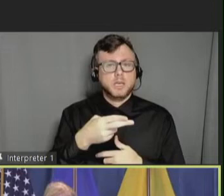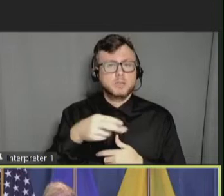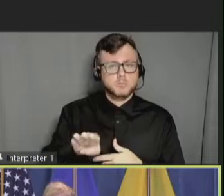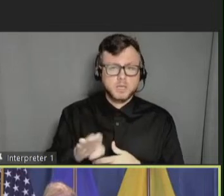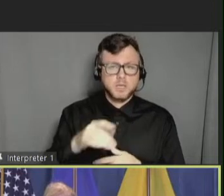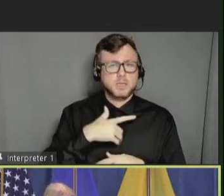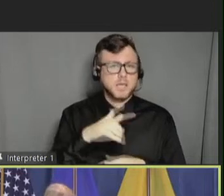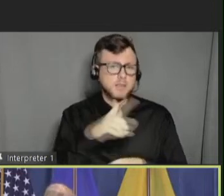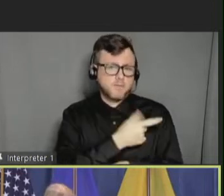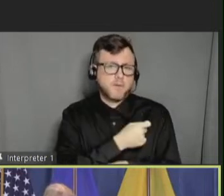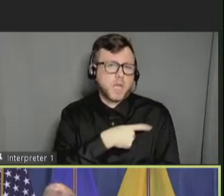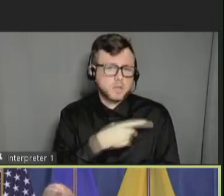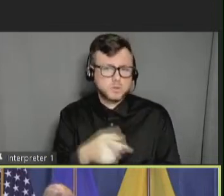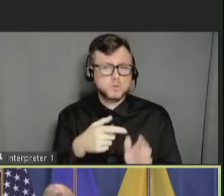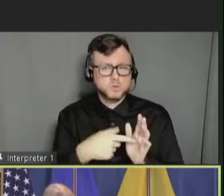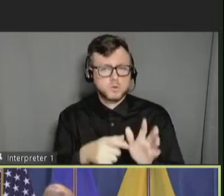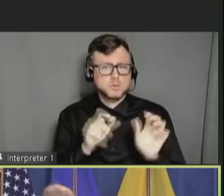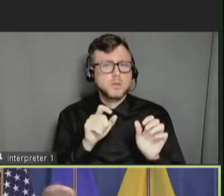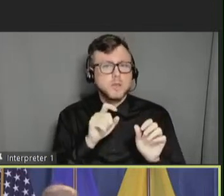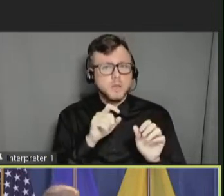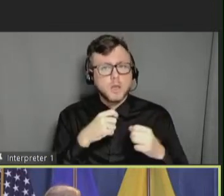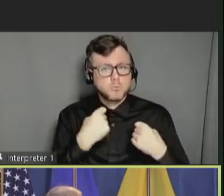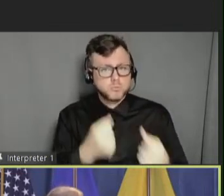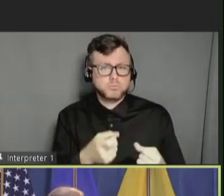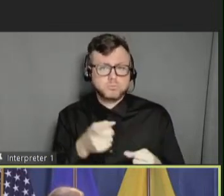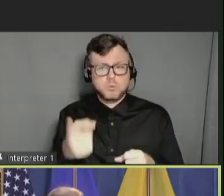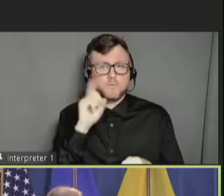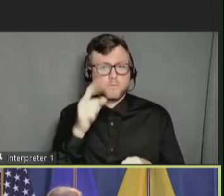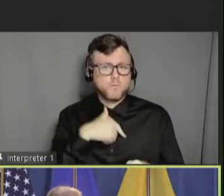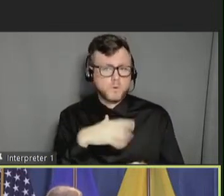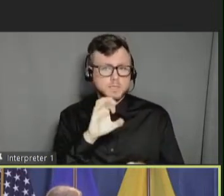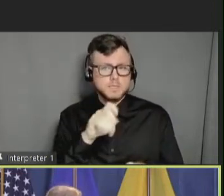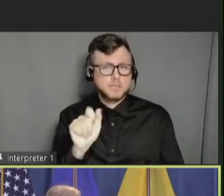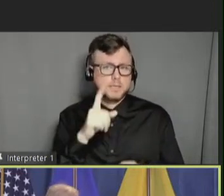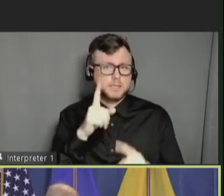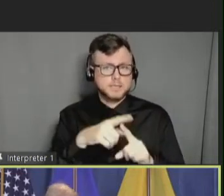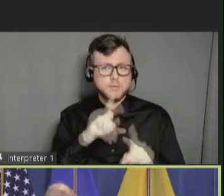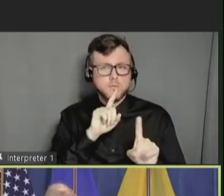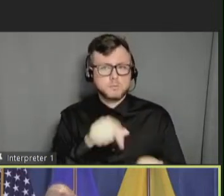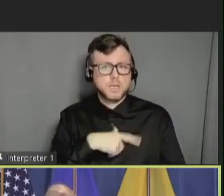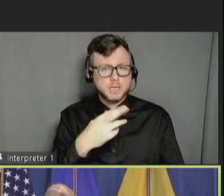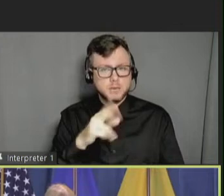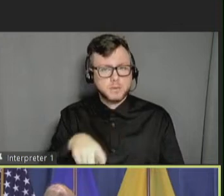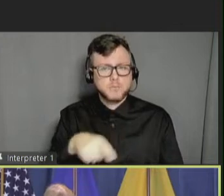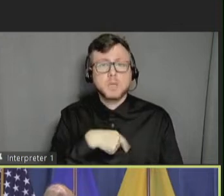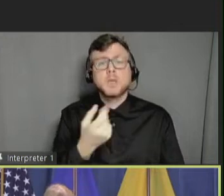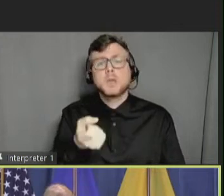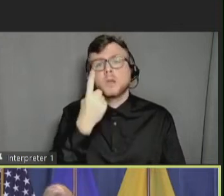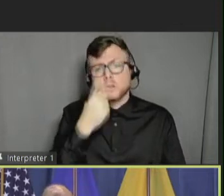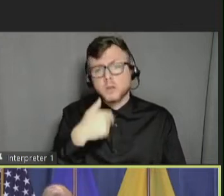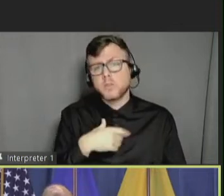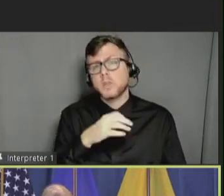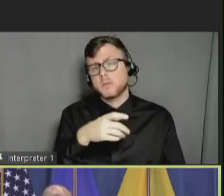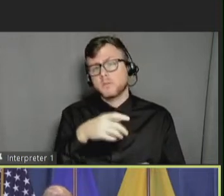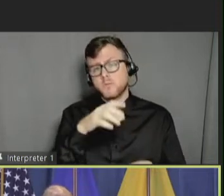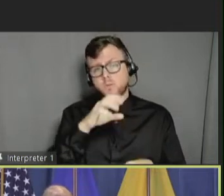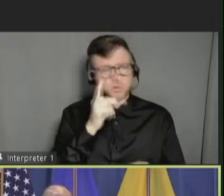HBV antigens, which is polymerase and core. The T cells not only can we take in blood and spleen,